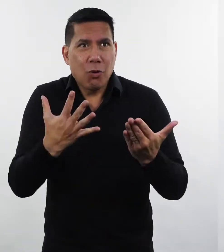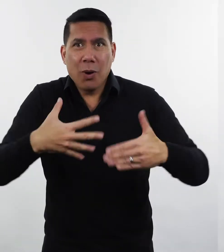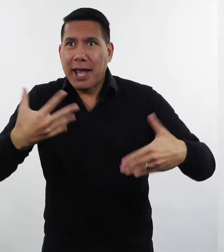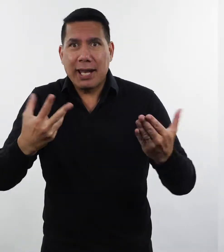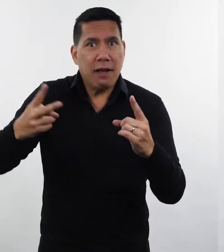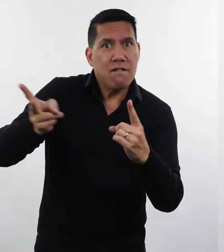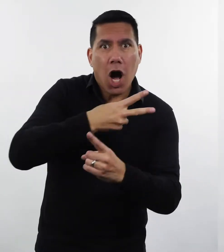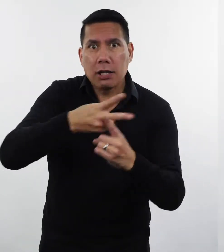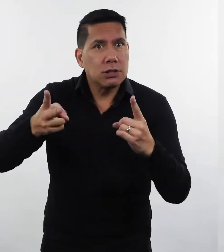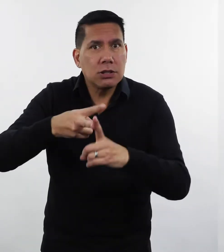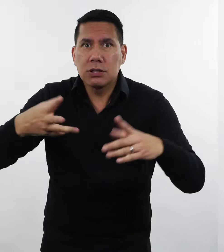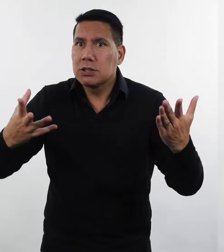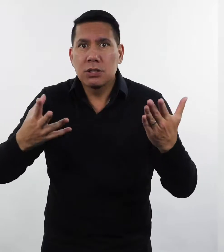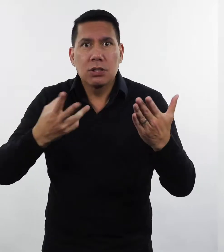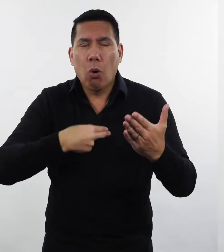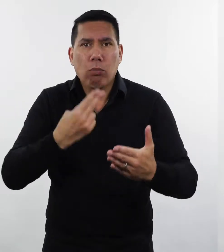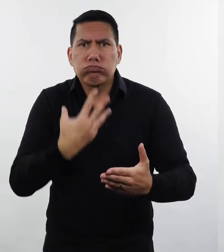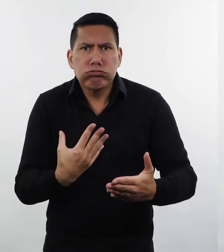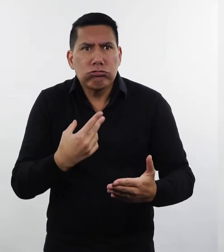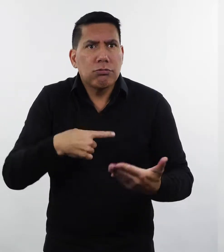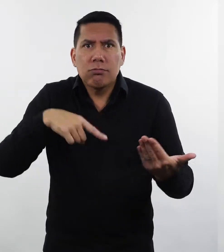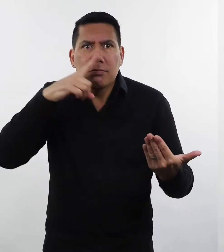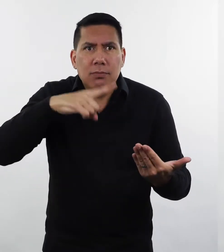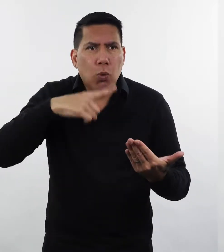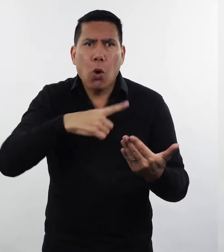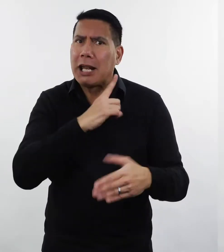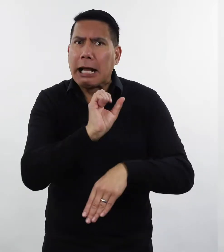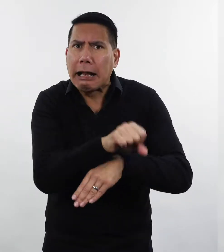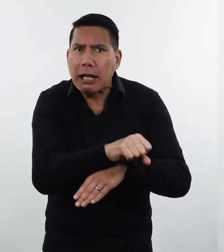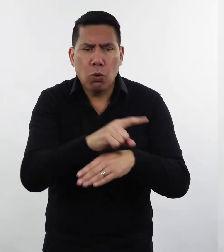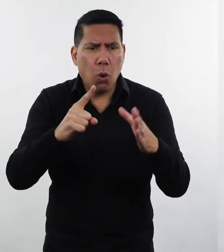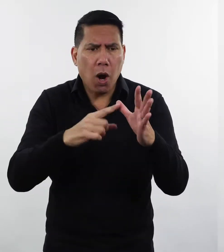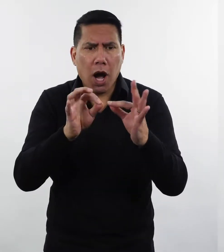against, and exploitation, neglect and abuse of, people with disability;